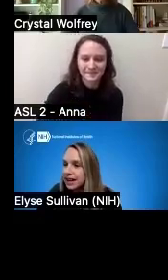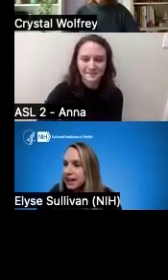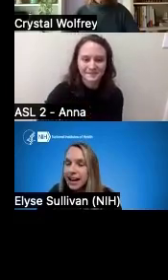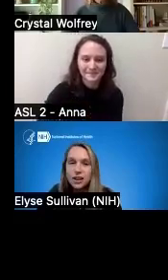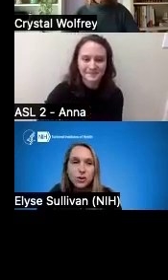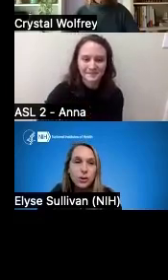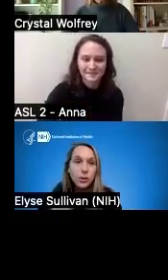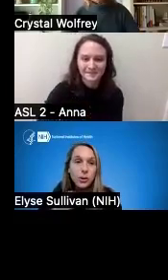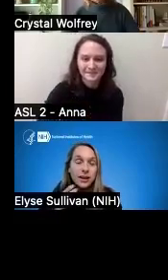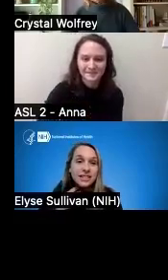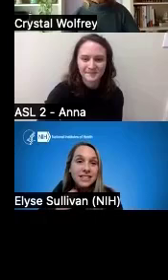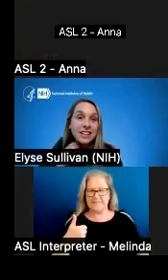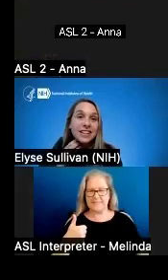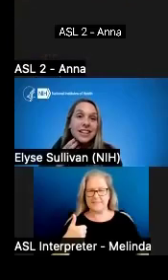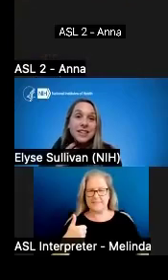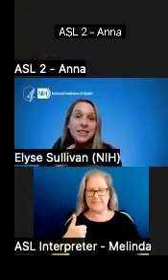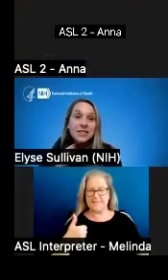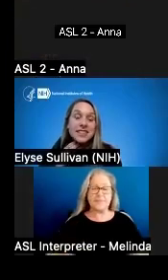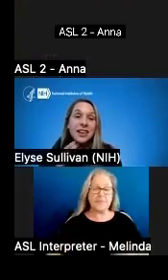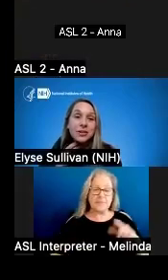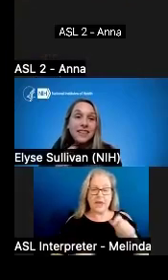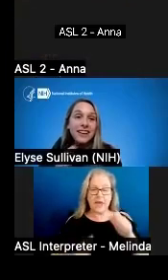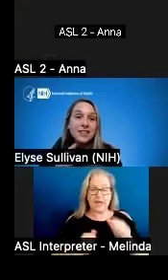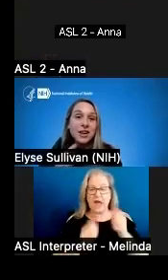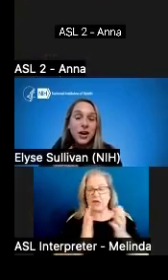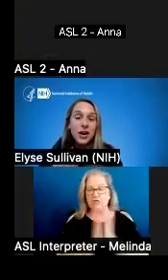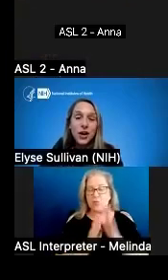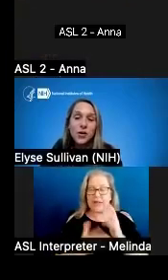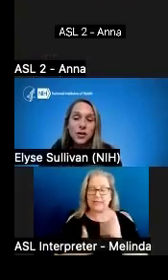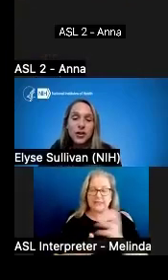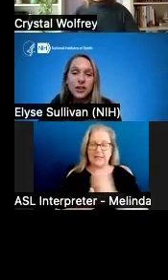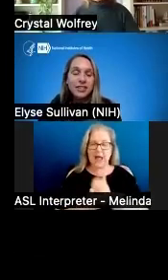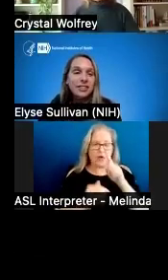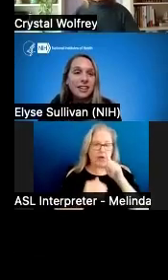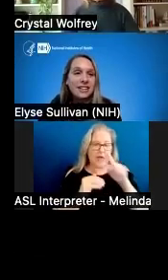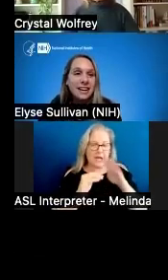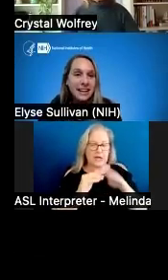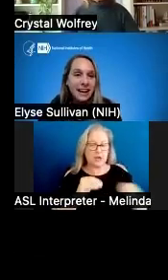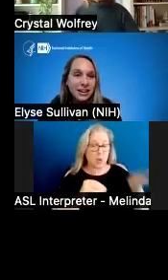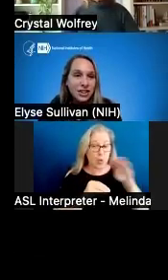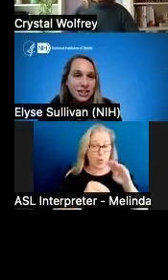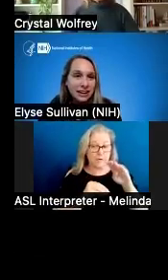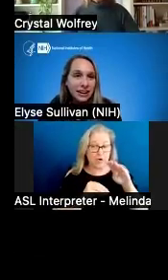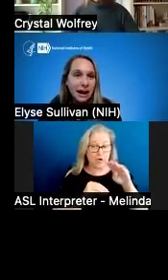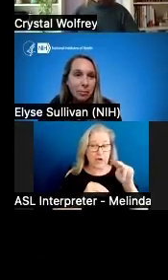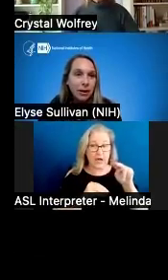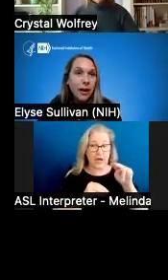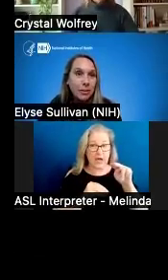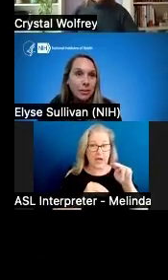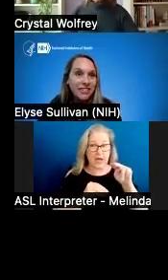and can you request salary that is over the NIH designated cap, and what happens there?